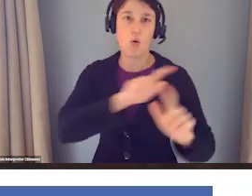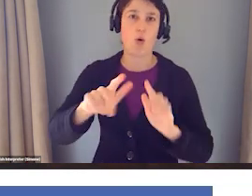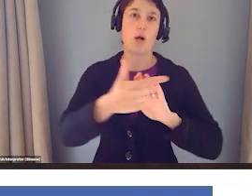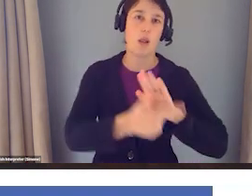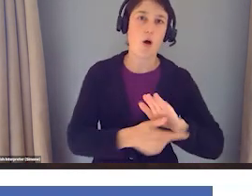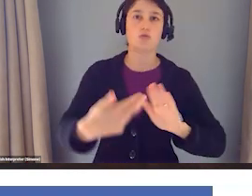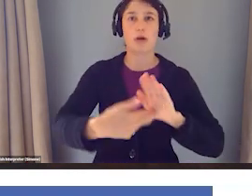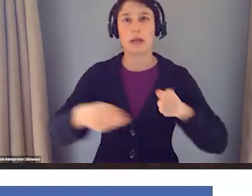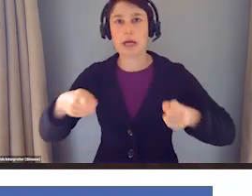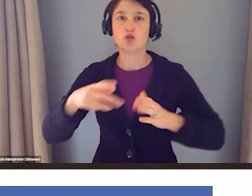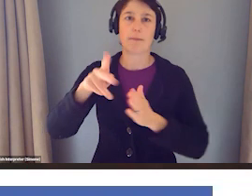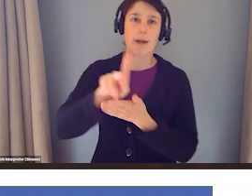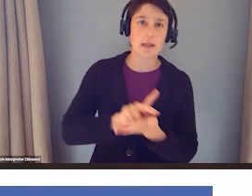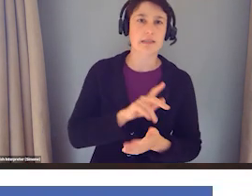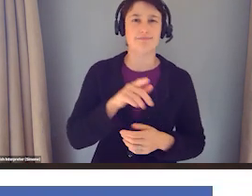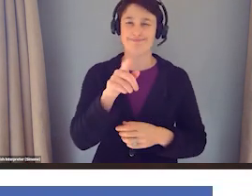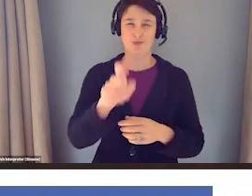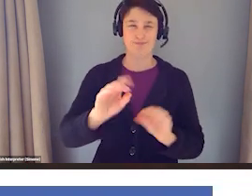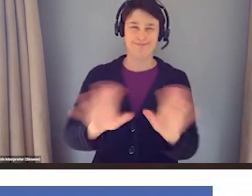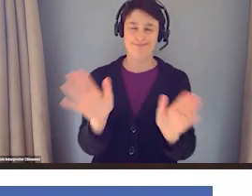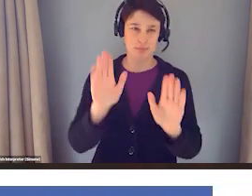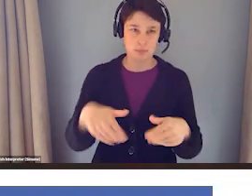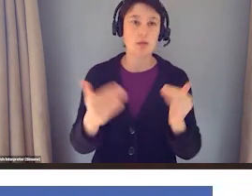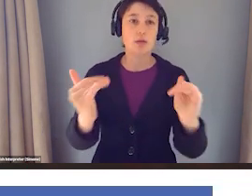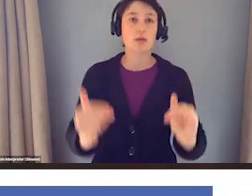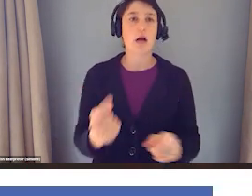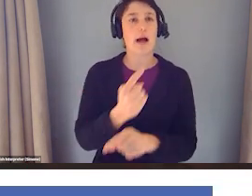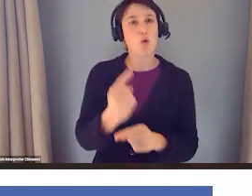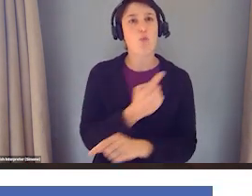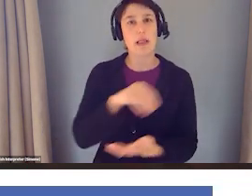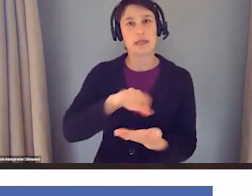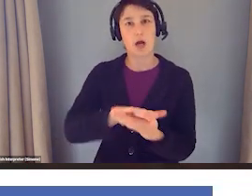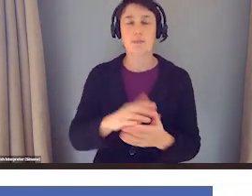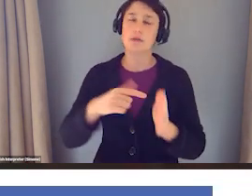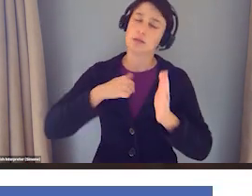Adequately documented; I cannot say this one enough. If you have a question, send it over email.